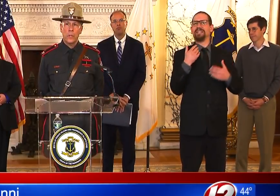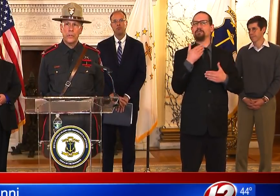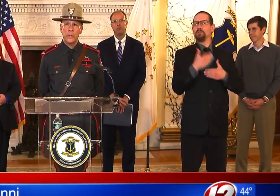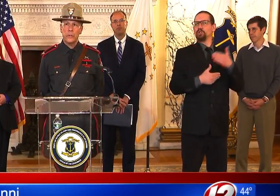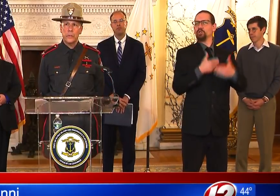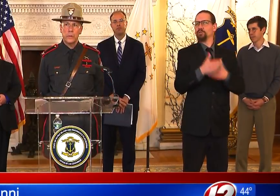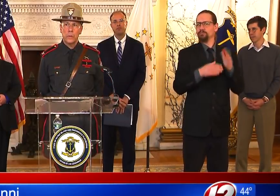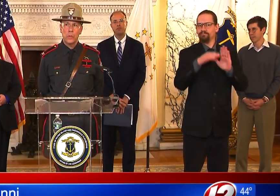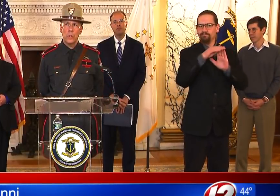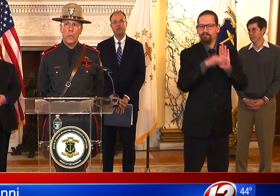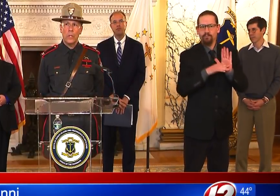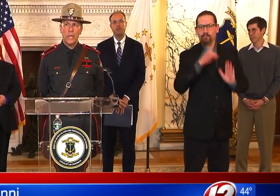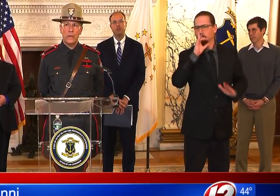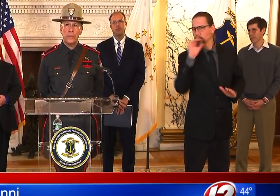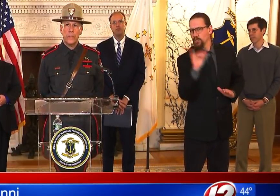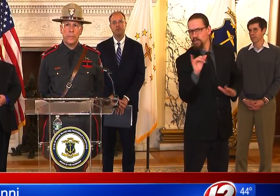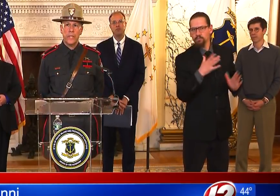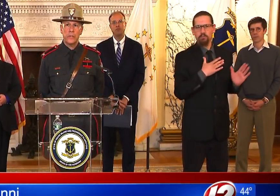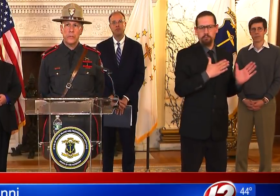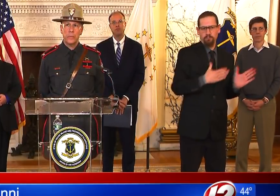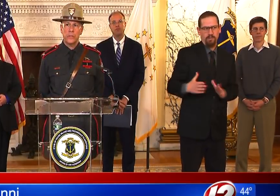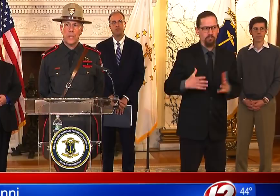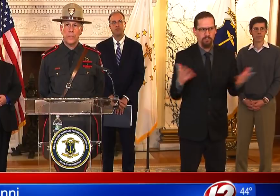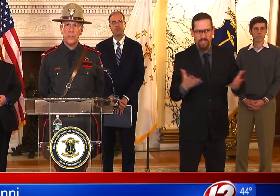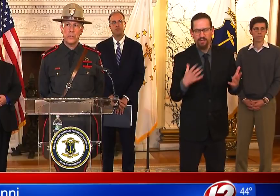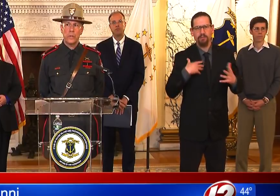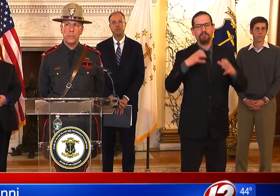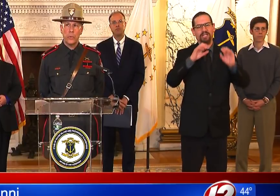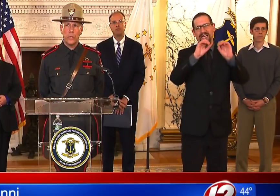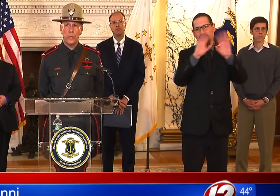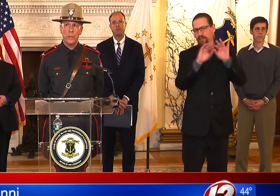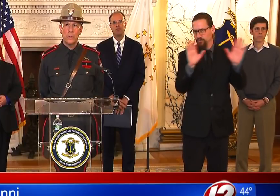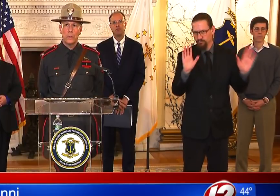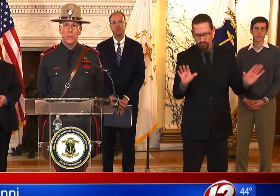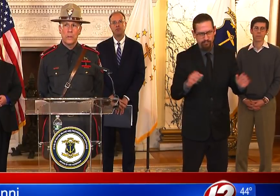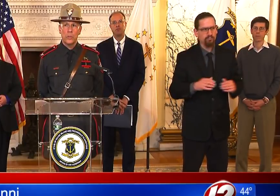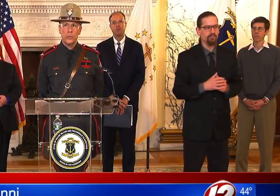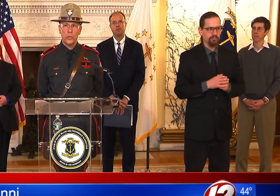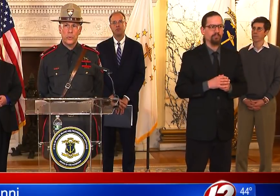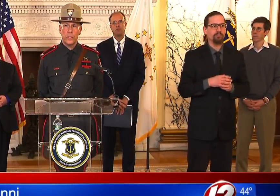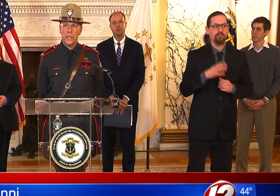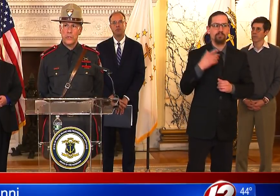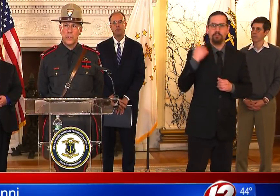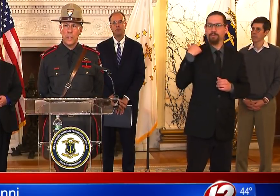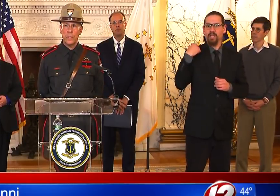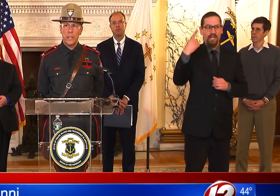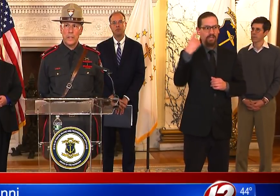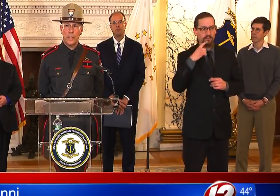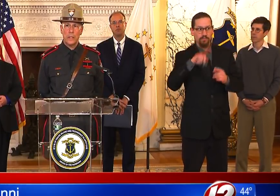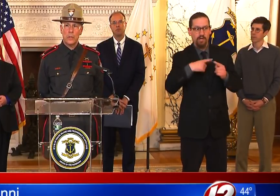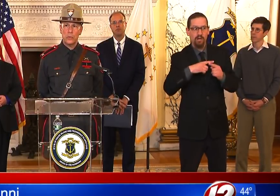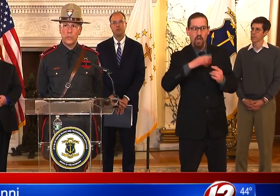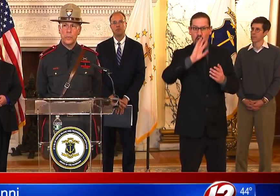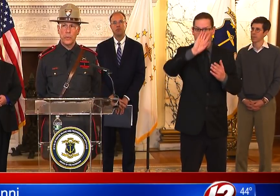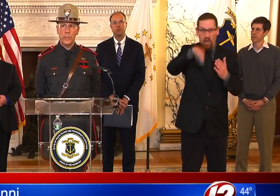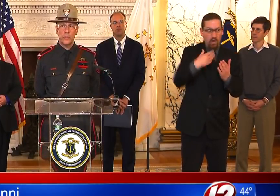I WILL ANSWER THE QUESTION FIRST AND THEN GO INTO THE PROCEDURE. SO THERE WILL BE NO AMBIGUITY. THE QUESTION IS, WILL ALL